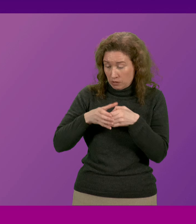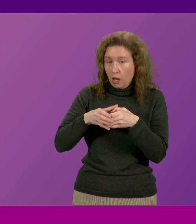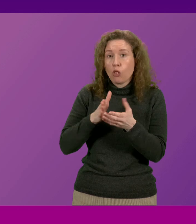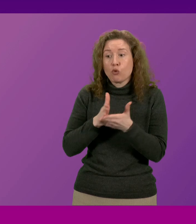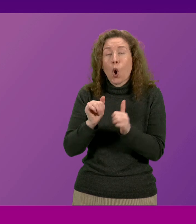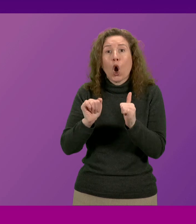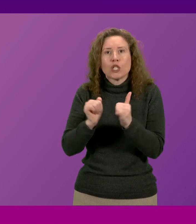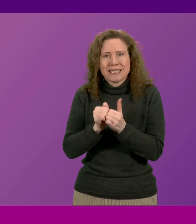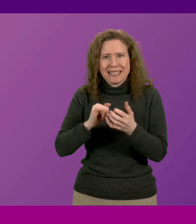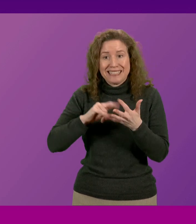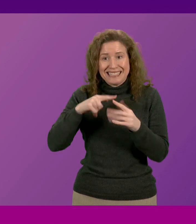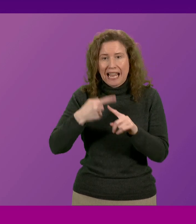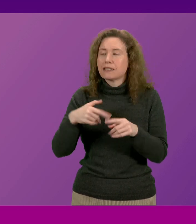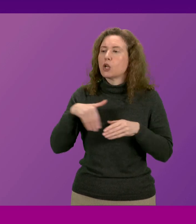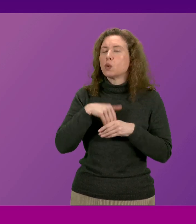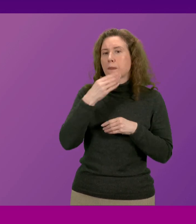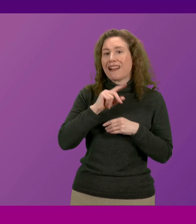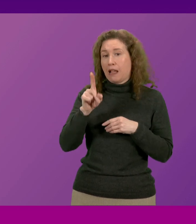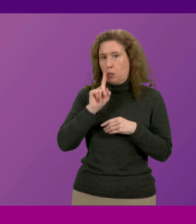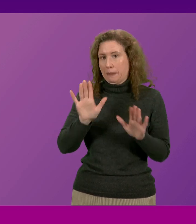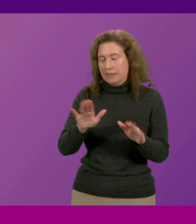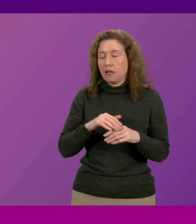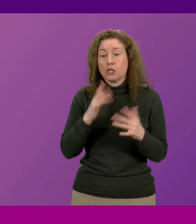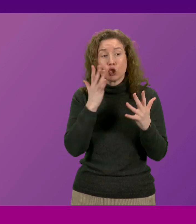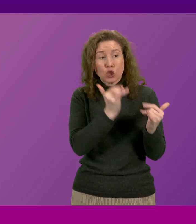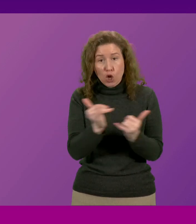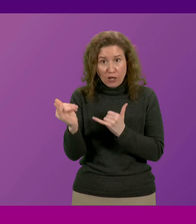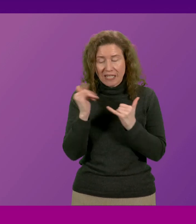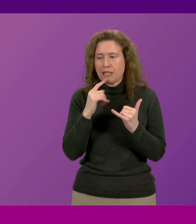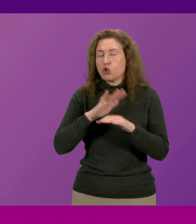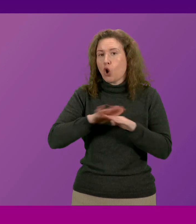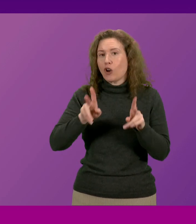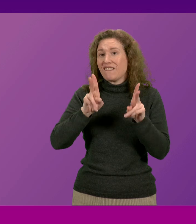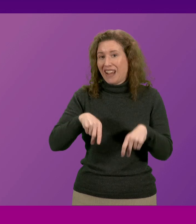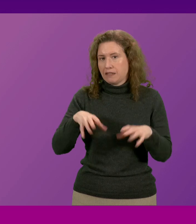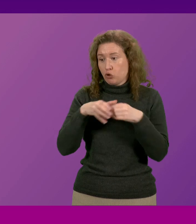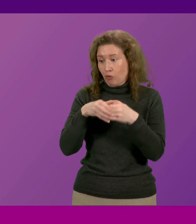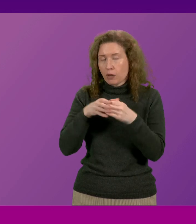sex includes men and women. The survey shows that non-fatal strangulation during consensual